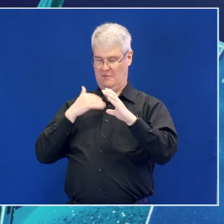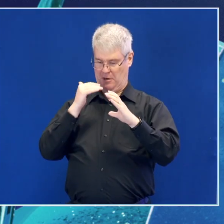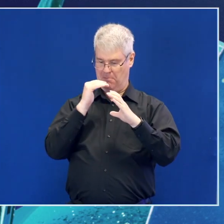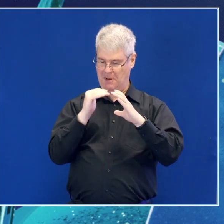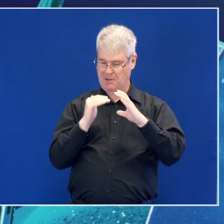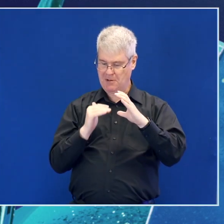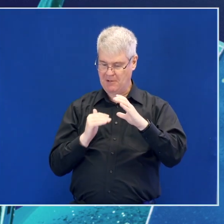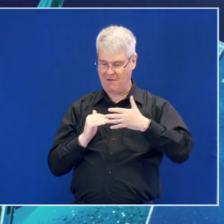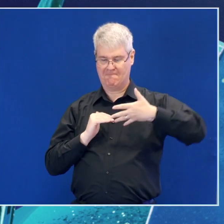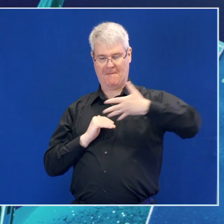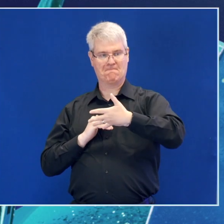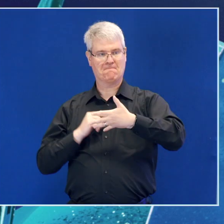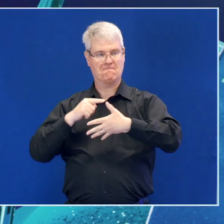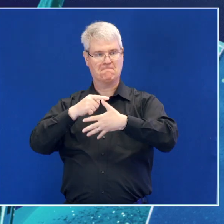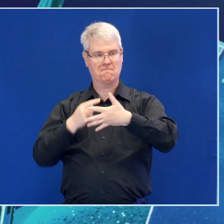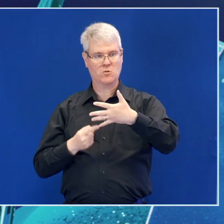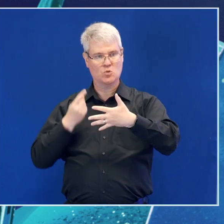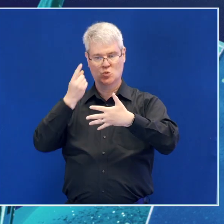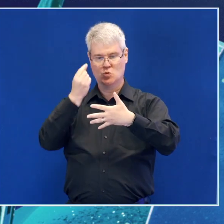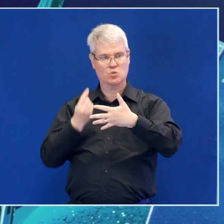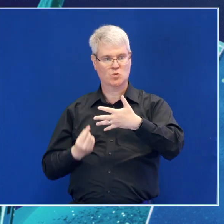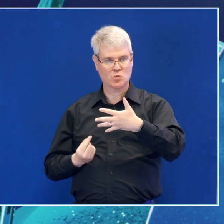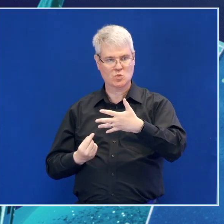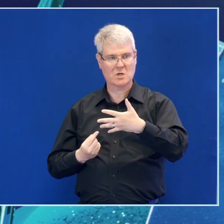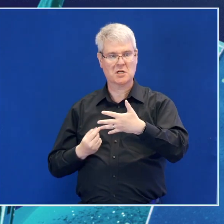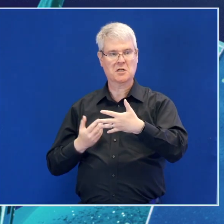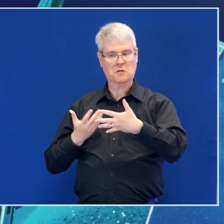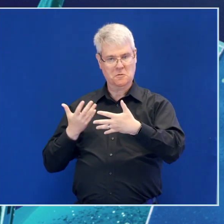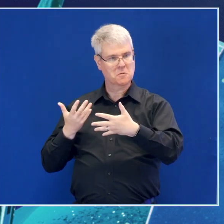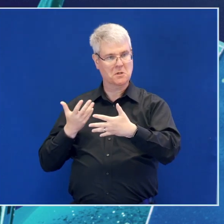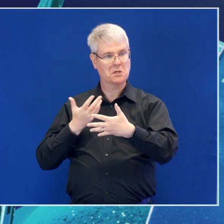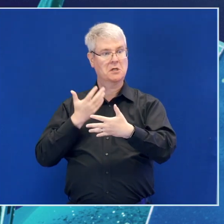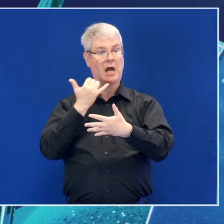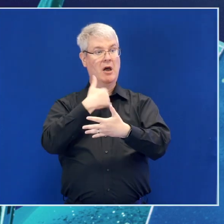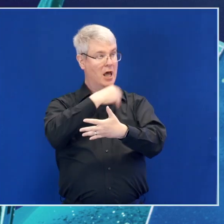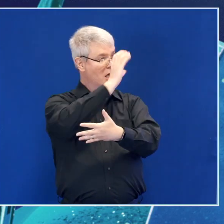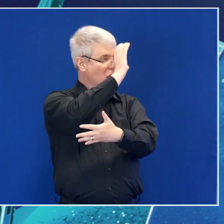but somehow it turned six into five, and it's in a table view.